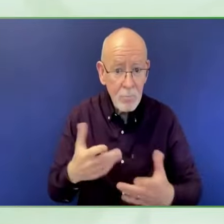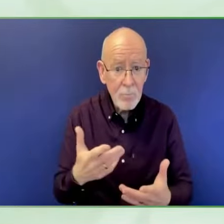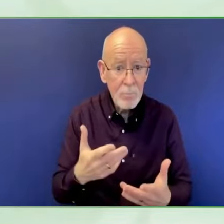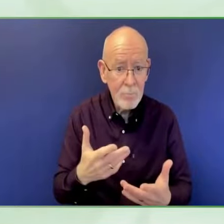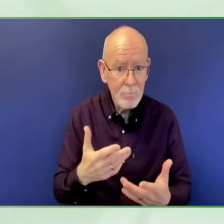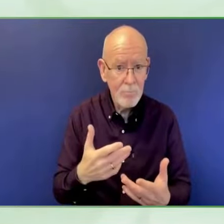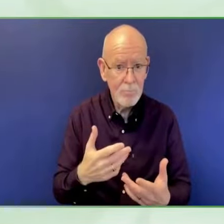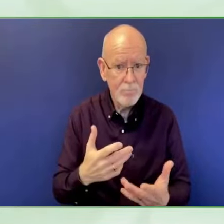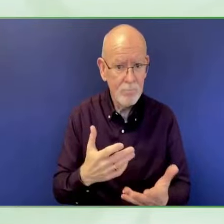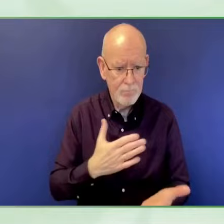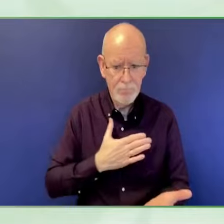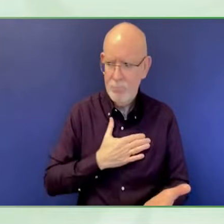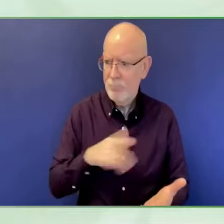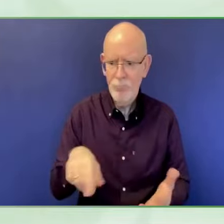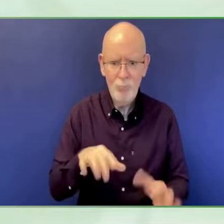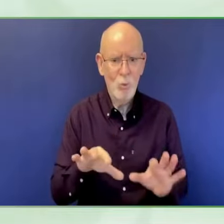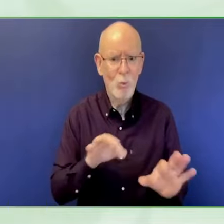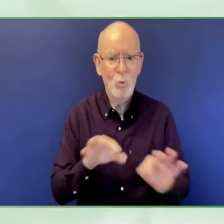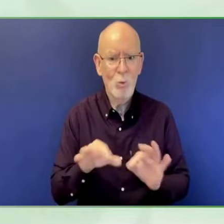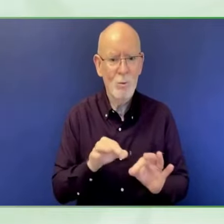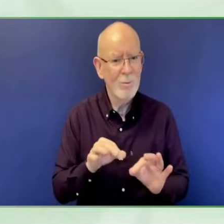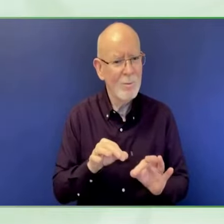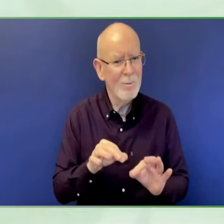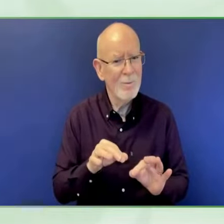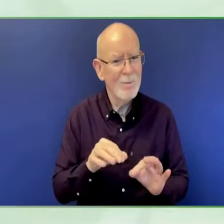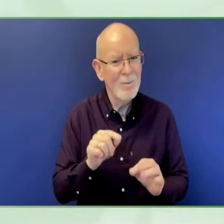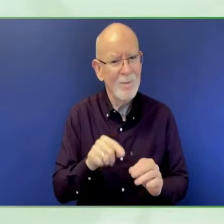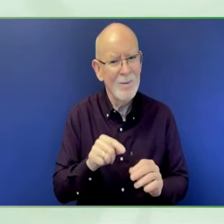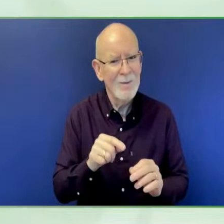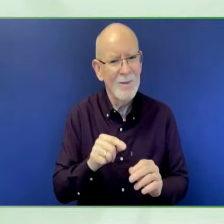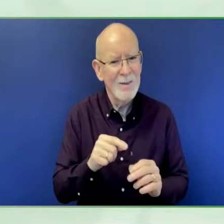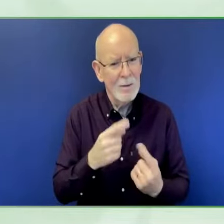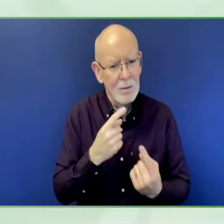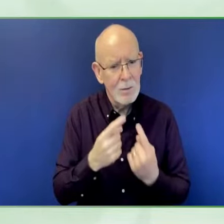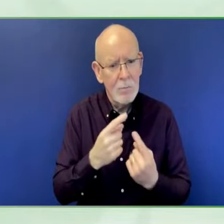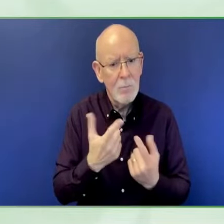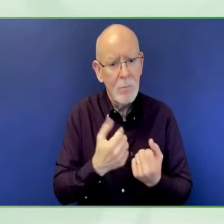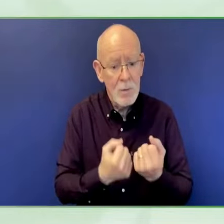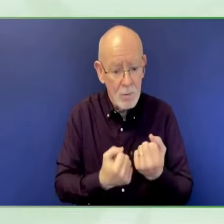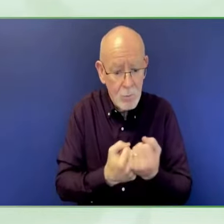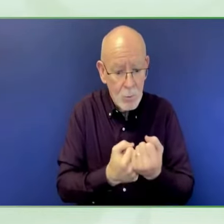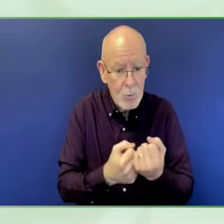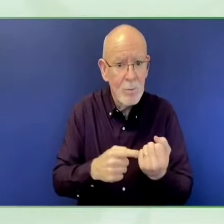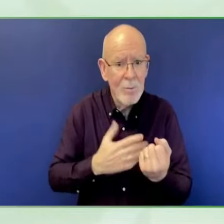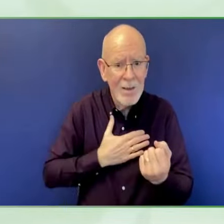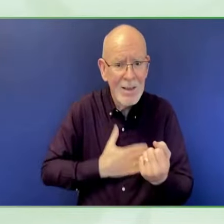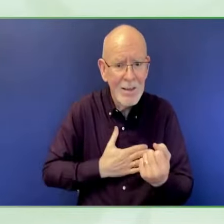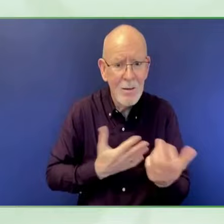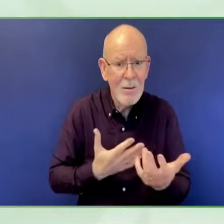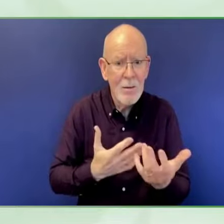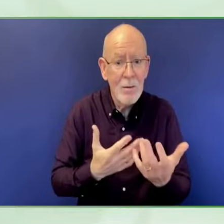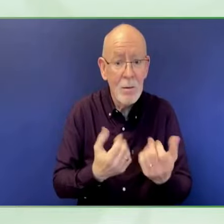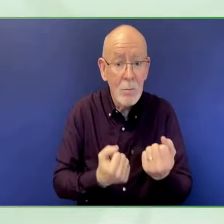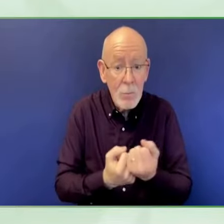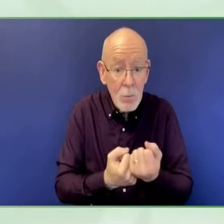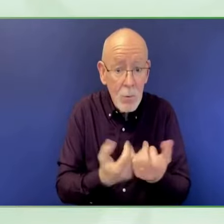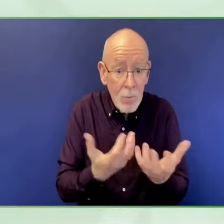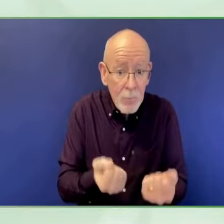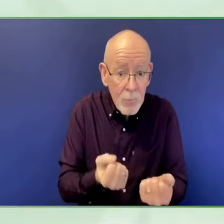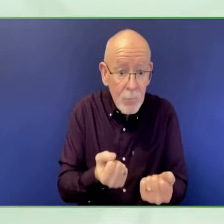Do we have access to mainstream services? Support services in the communities?